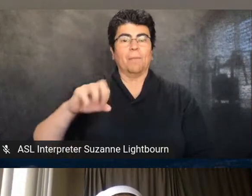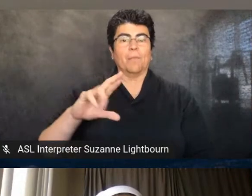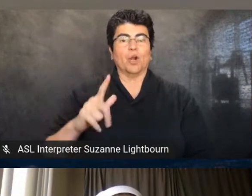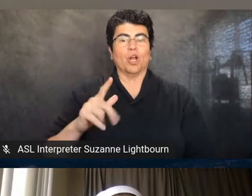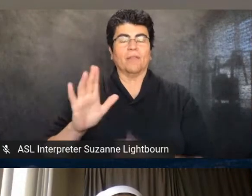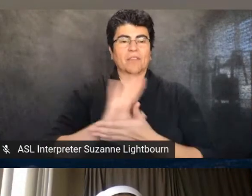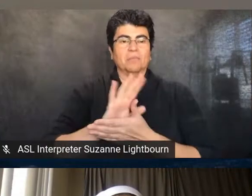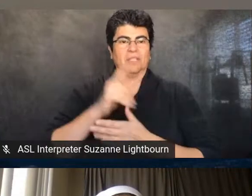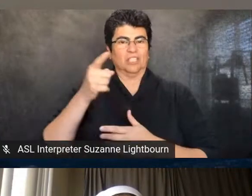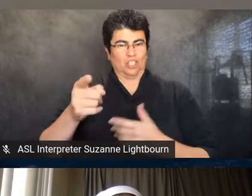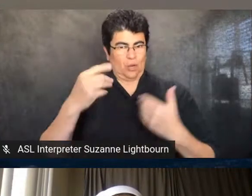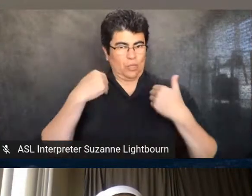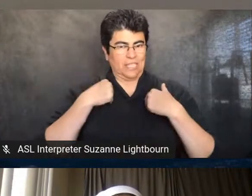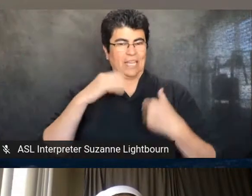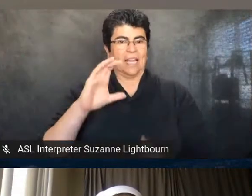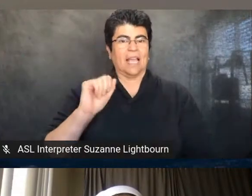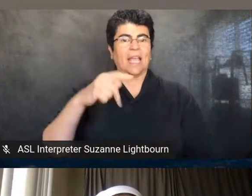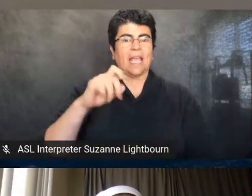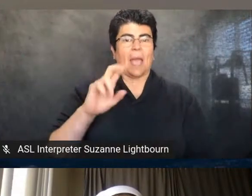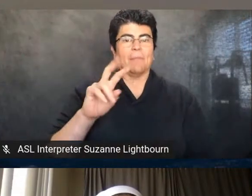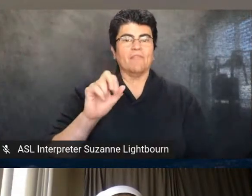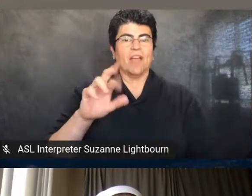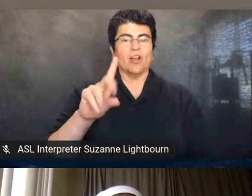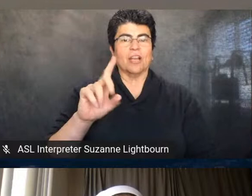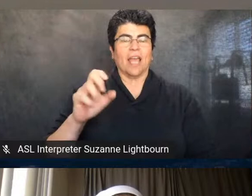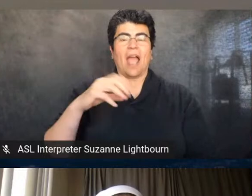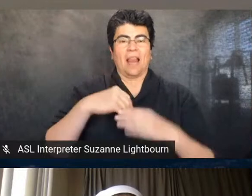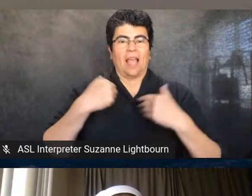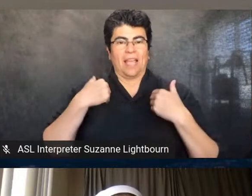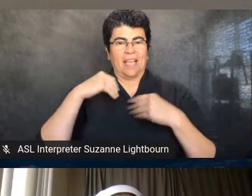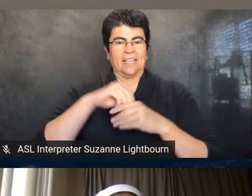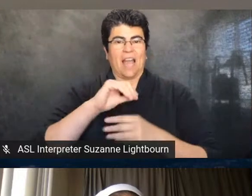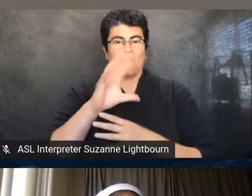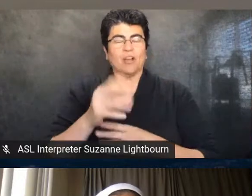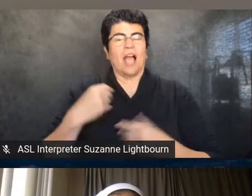in Cape Verde, West Africa, and holds a B.A in Spanish and Education,